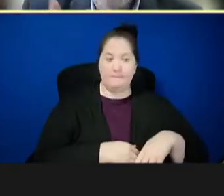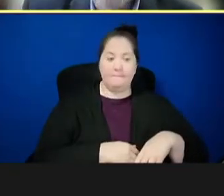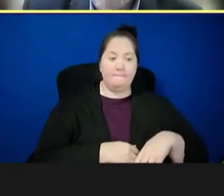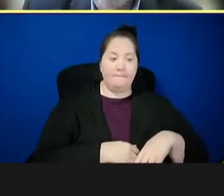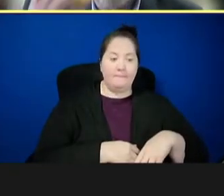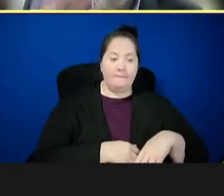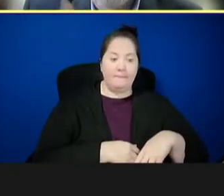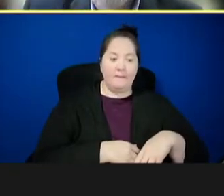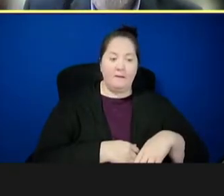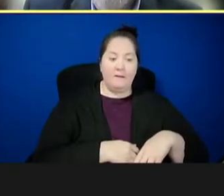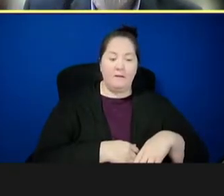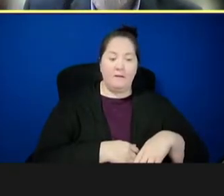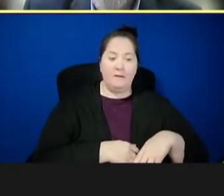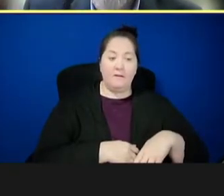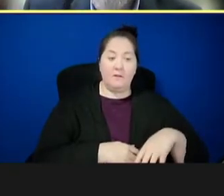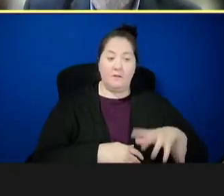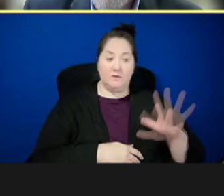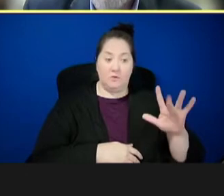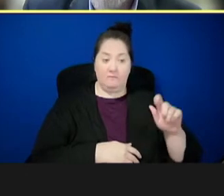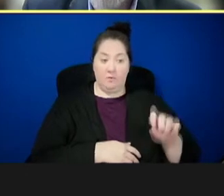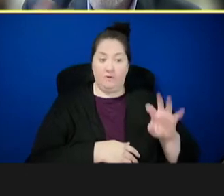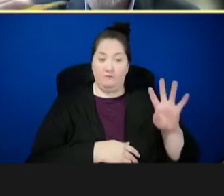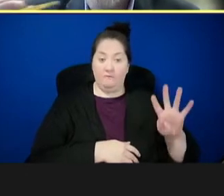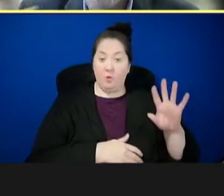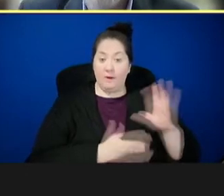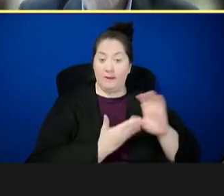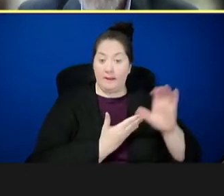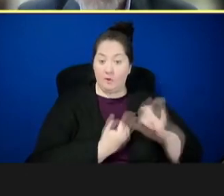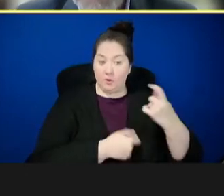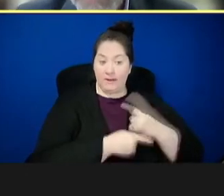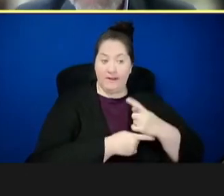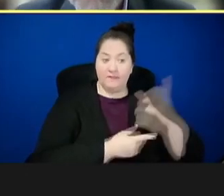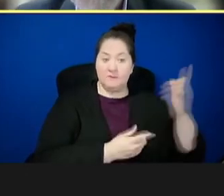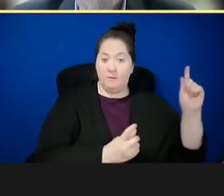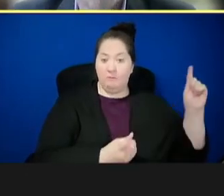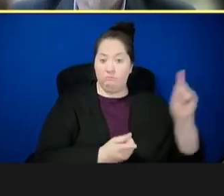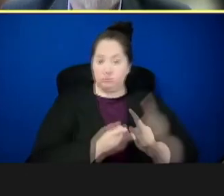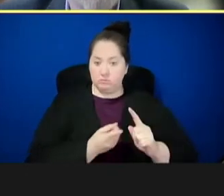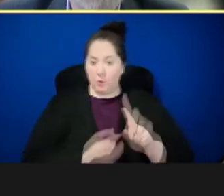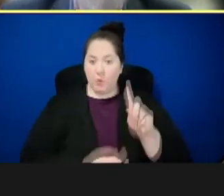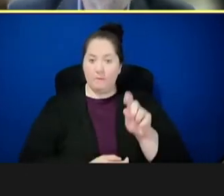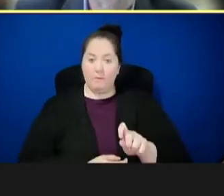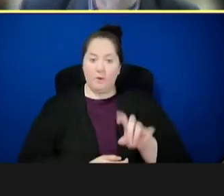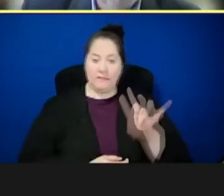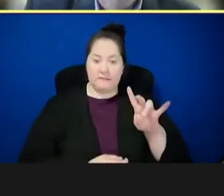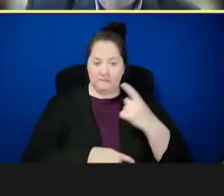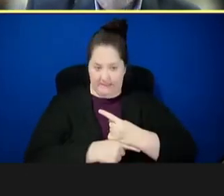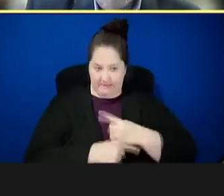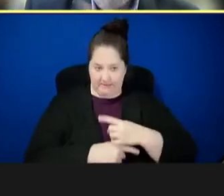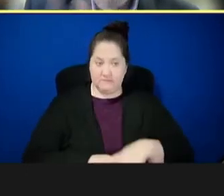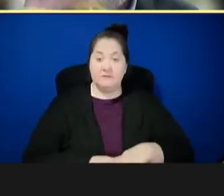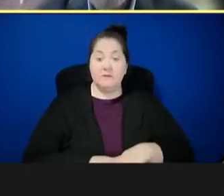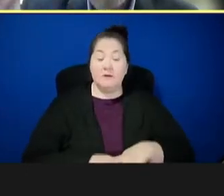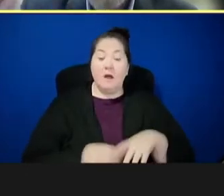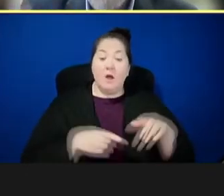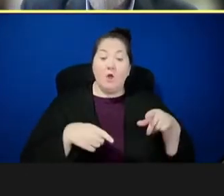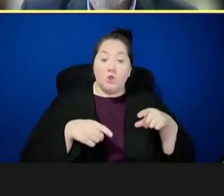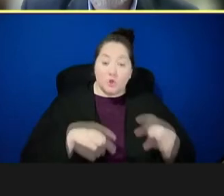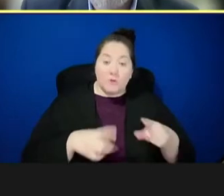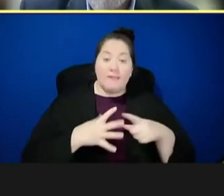went down from 25.4 days to 1.7 days. And this was during the execution of the study.